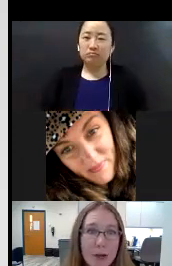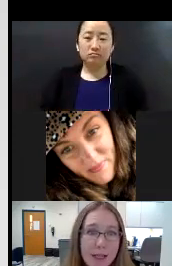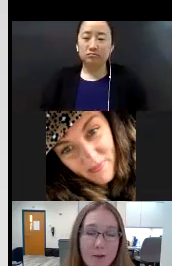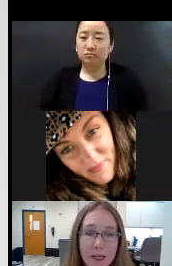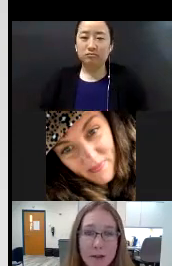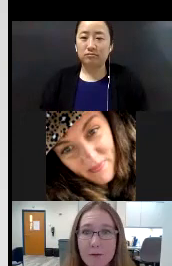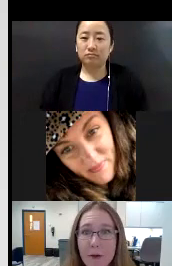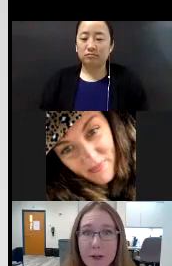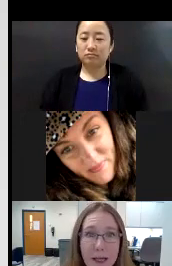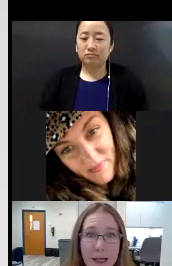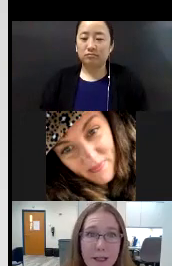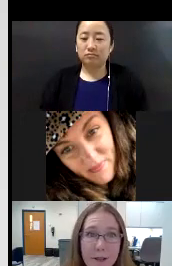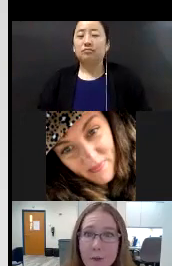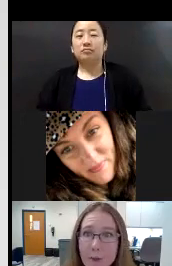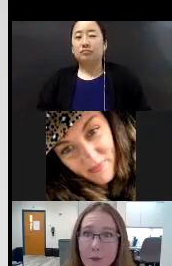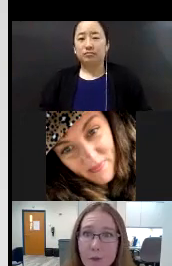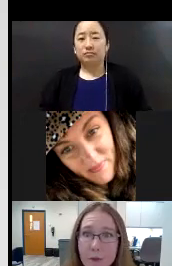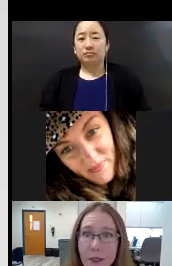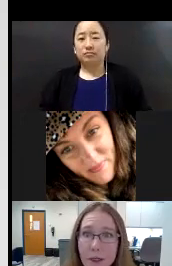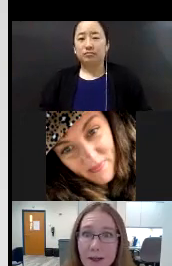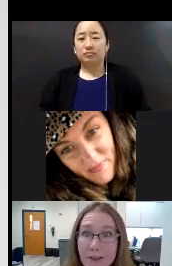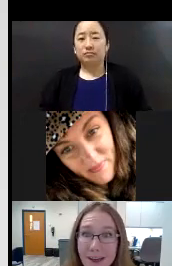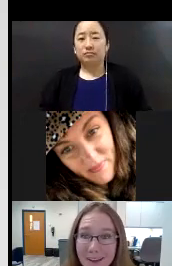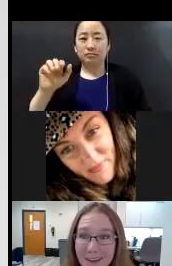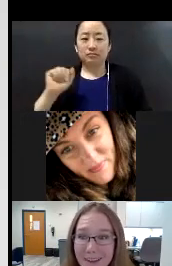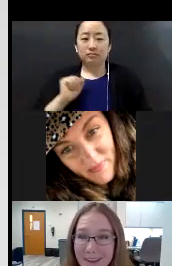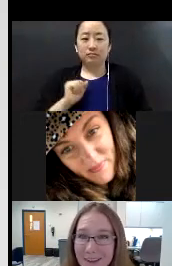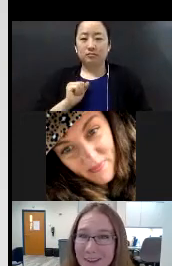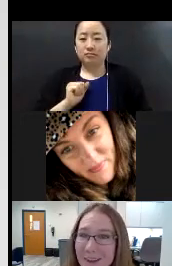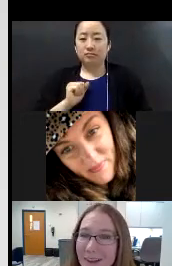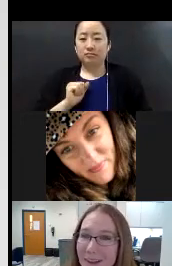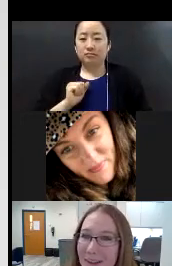Tabatha Sorenson: IF YOU HAVE ANY FUNDING IDEAS Laura Plummer: SORRY.